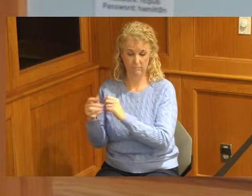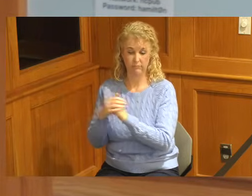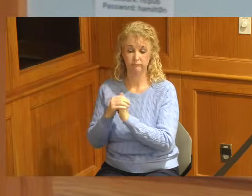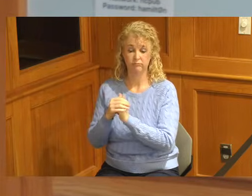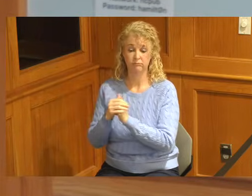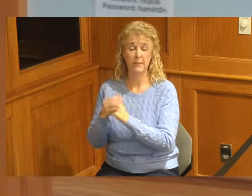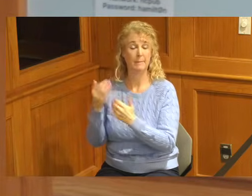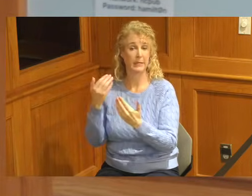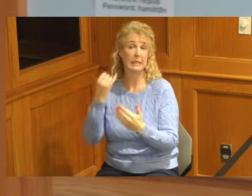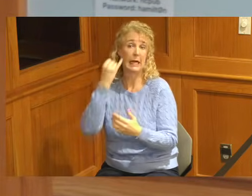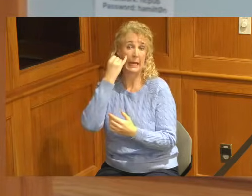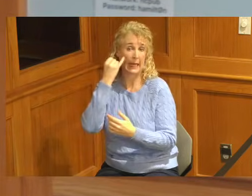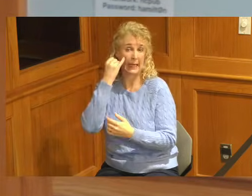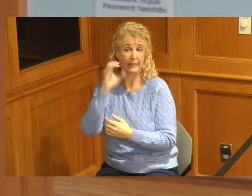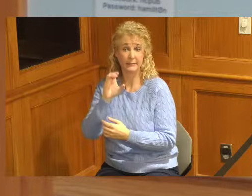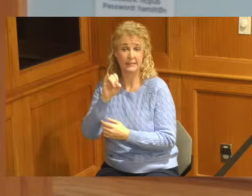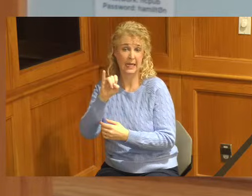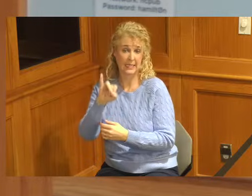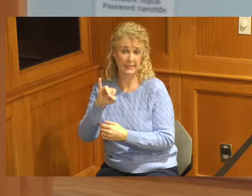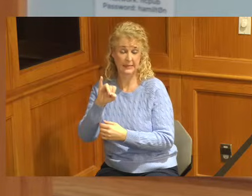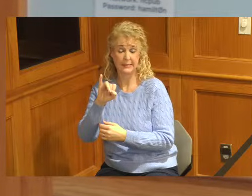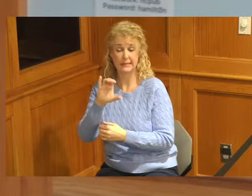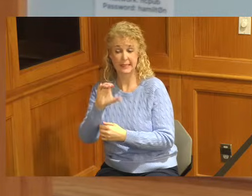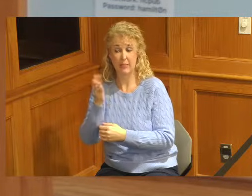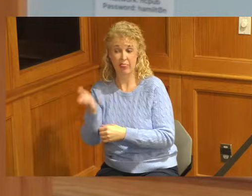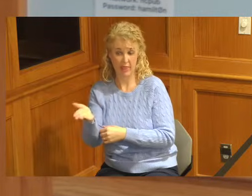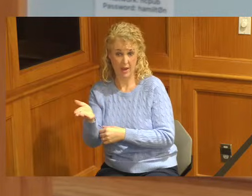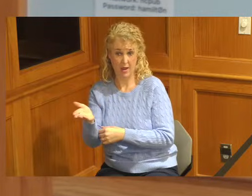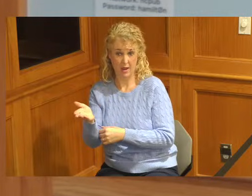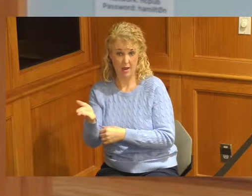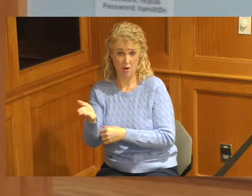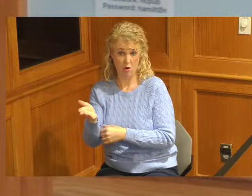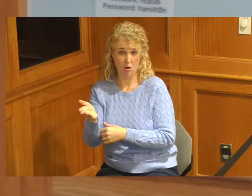have a CIS, whether it's a CSIse because I think my understanding of CSIse is they're they're more